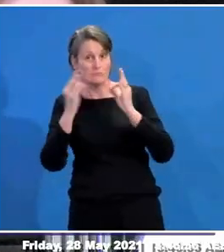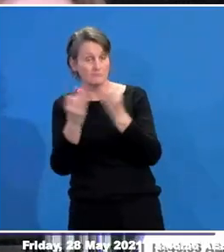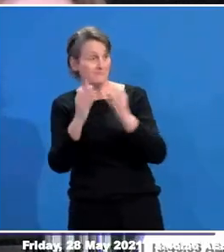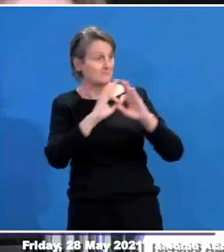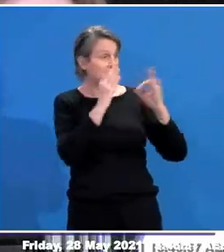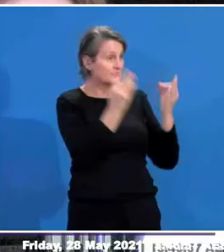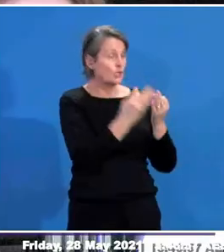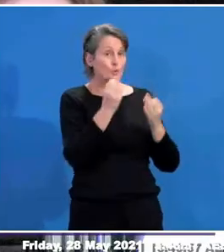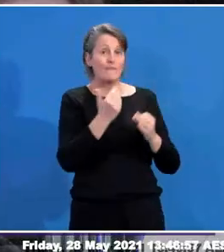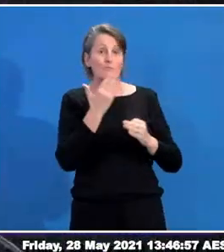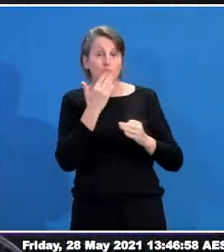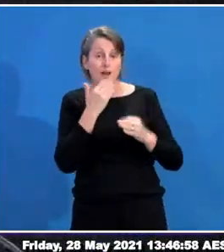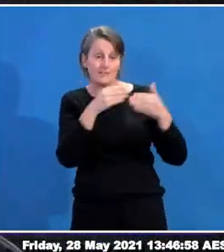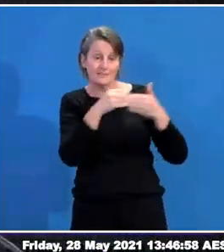perhaps I can put it that way?